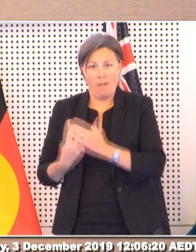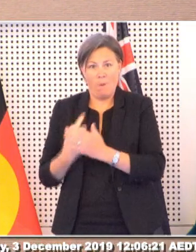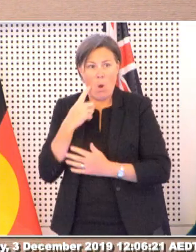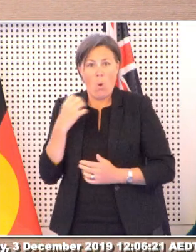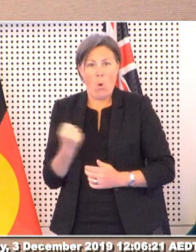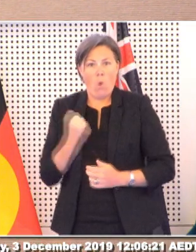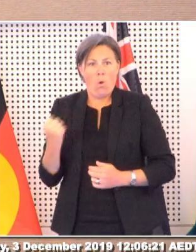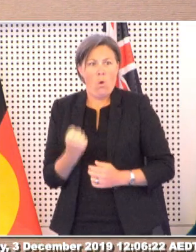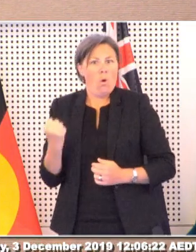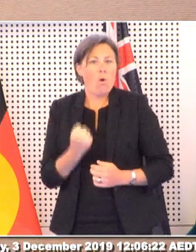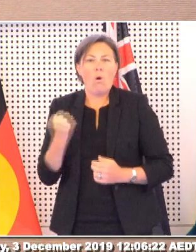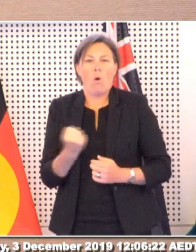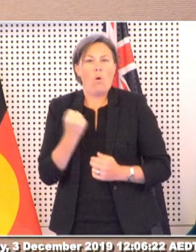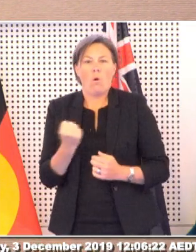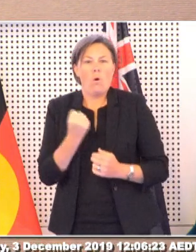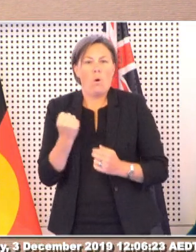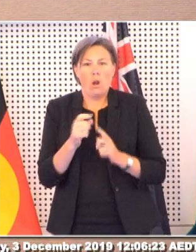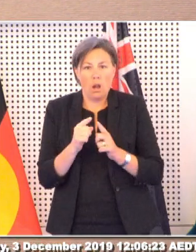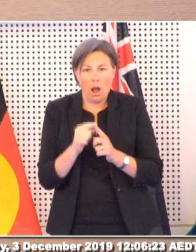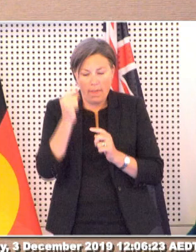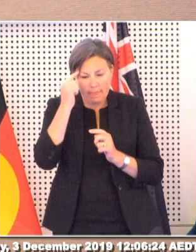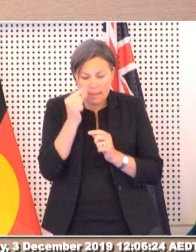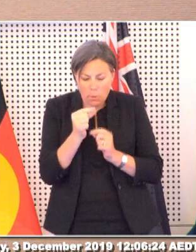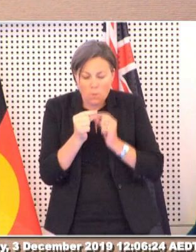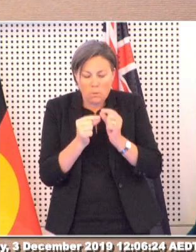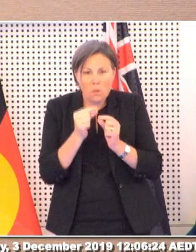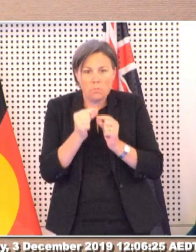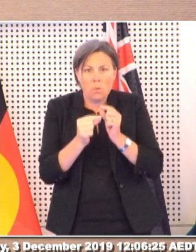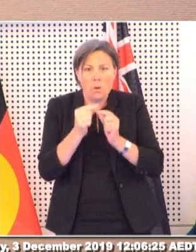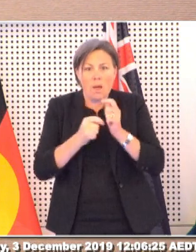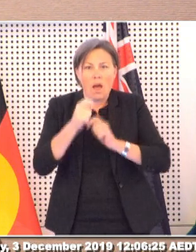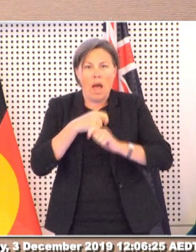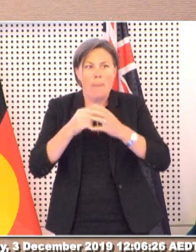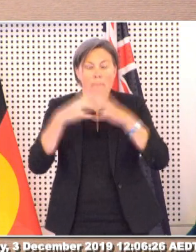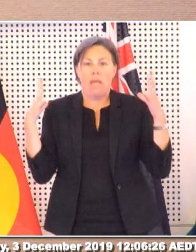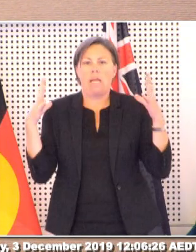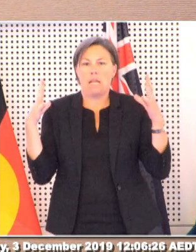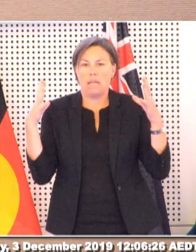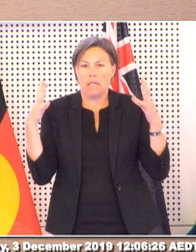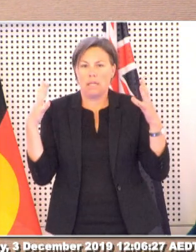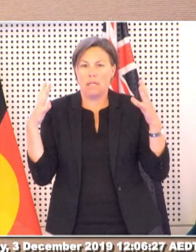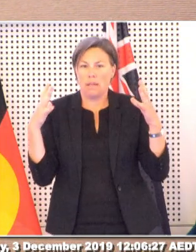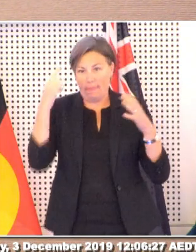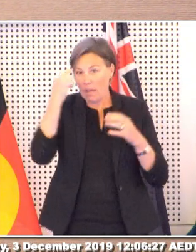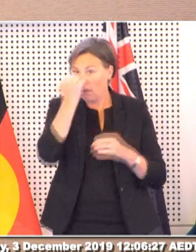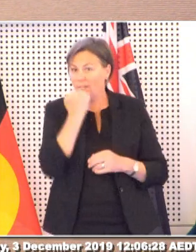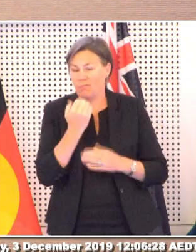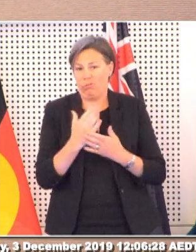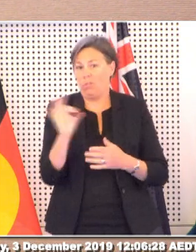those sort of micro-aggressions and chronic abuses that we think of as small scale but they’re actually not small scale.